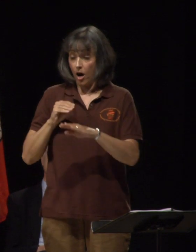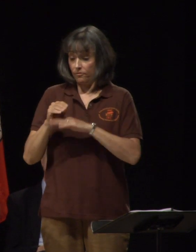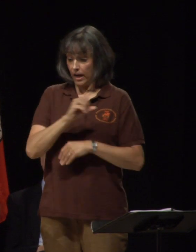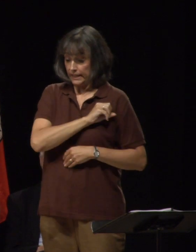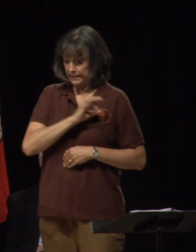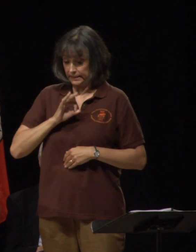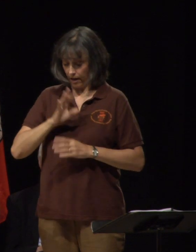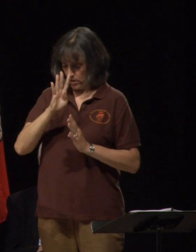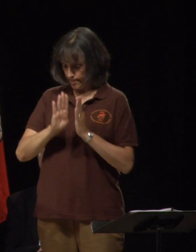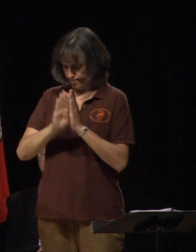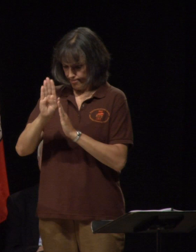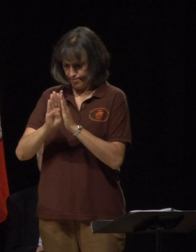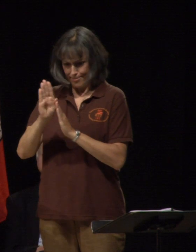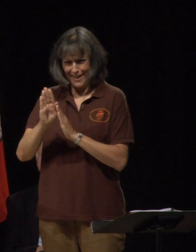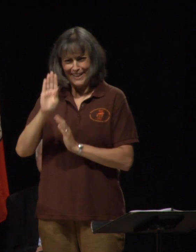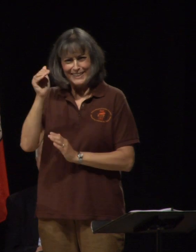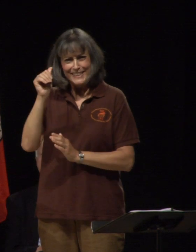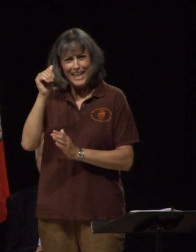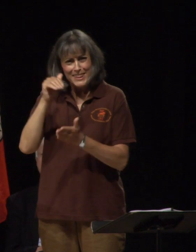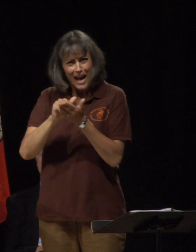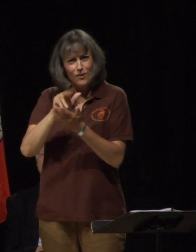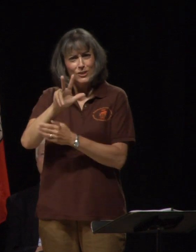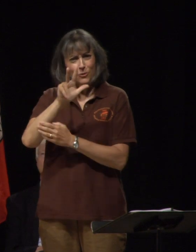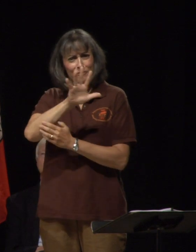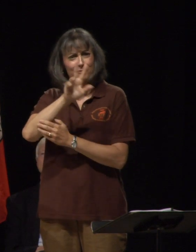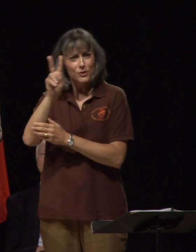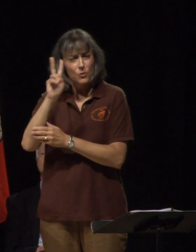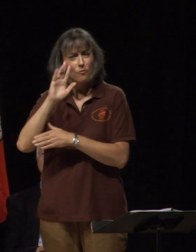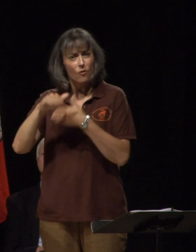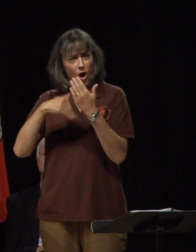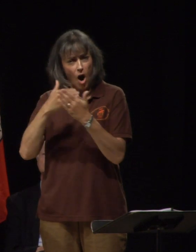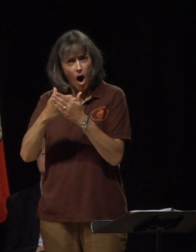STAFF ASSISTANTS AND FACULTY ACROSS CAMPUS FOR OUR RETURNING STUDENTS.